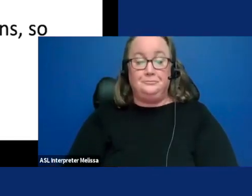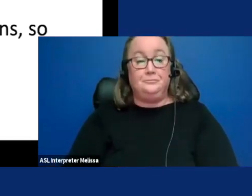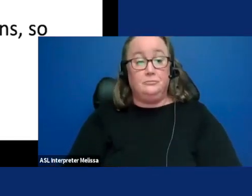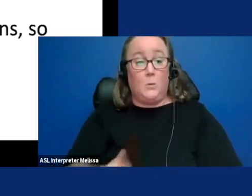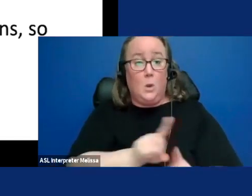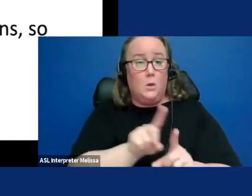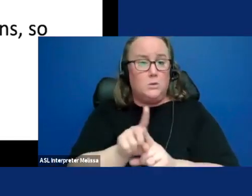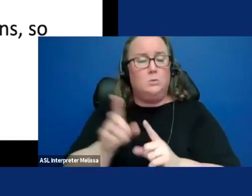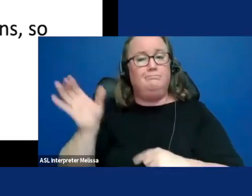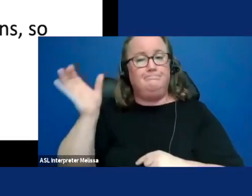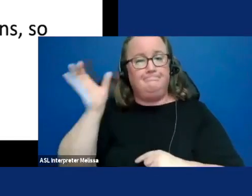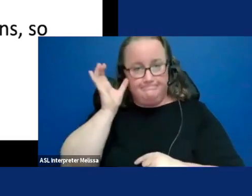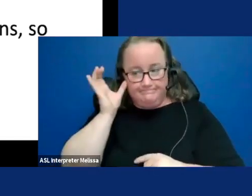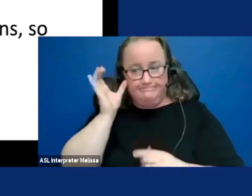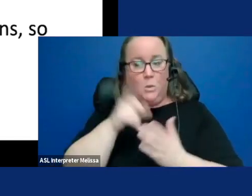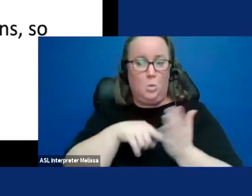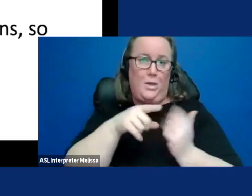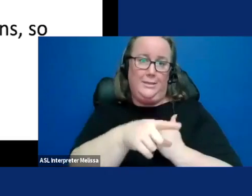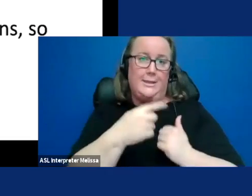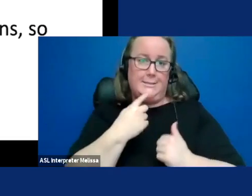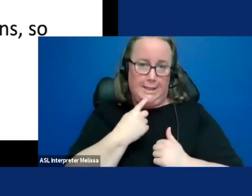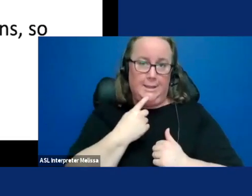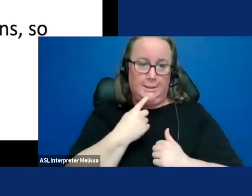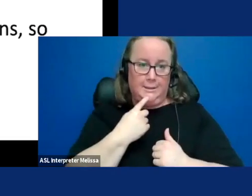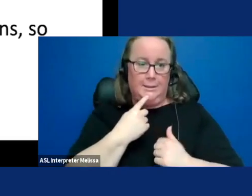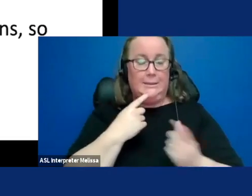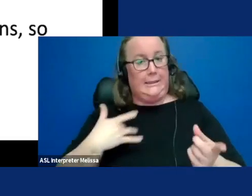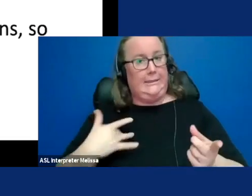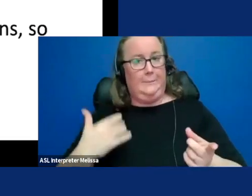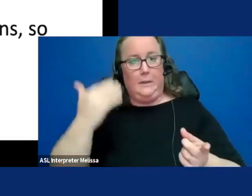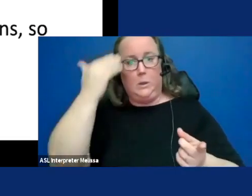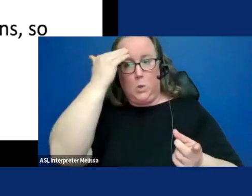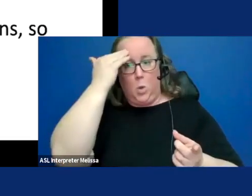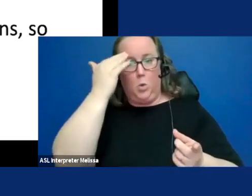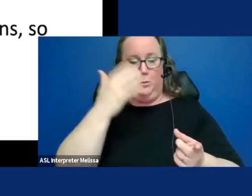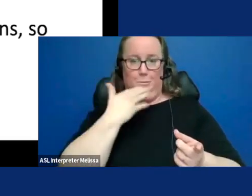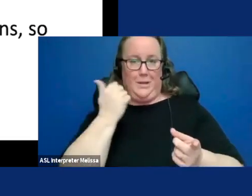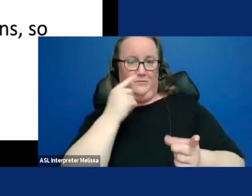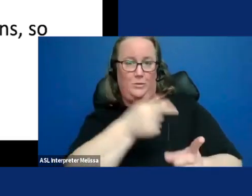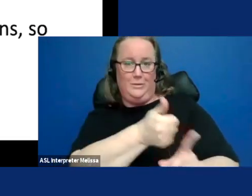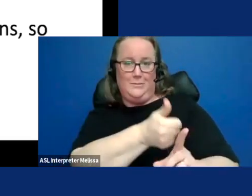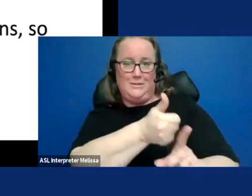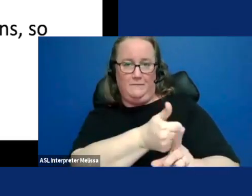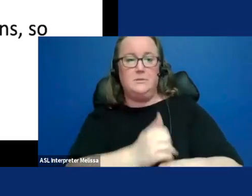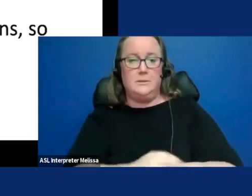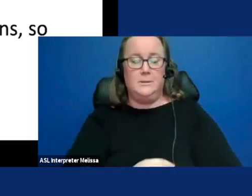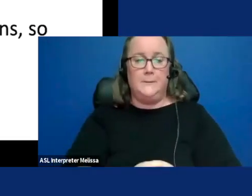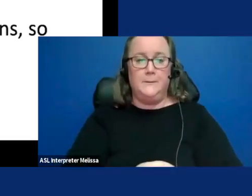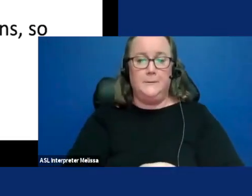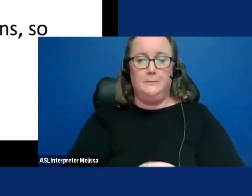need to listen to what that person says. They usually know what's best. If they say, I'm not sure,